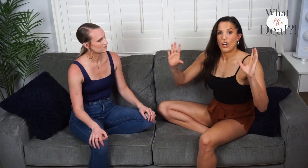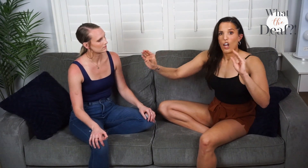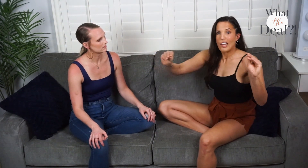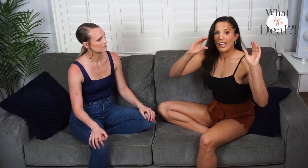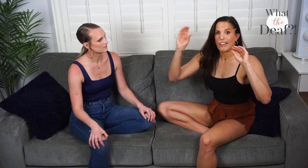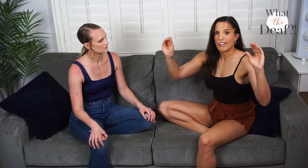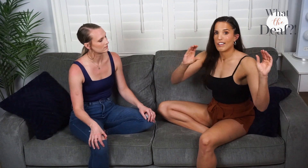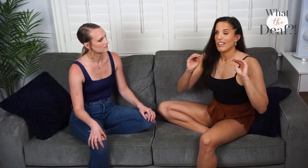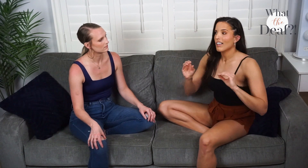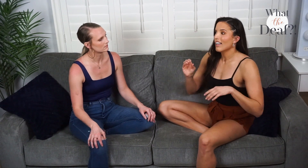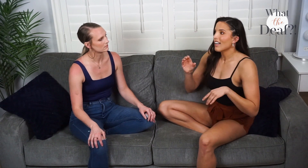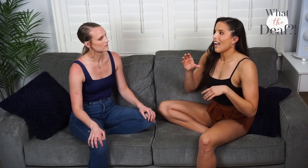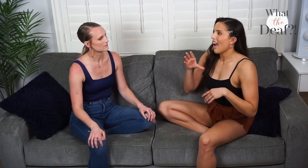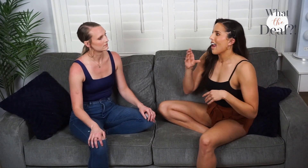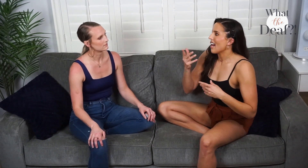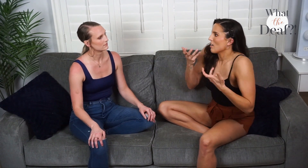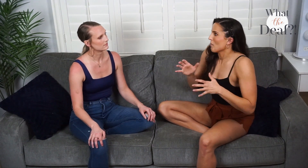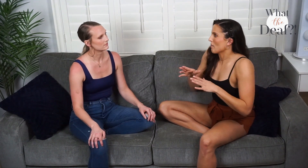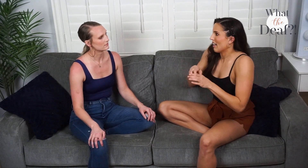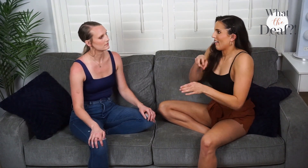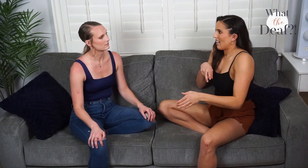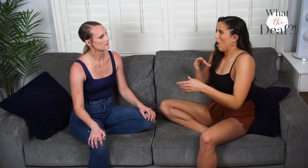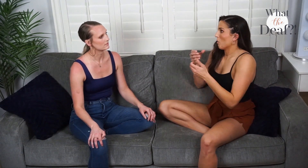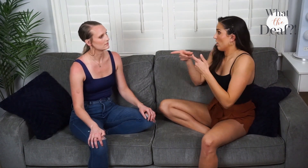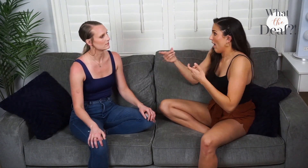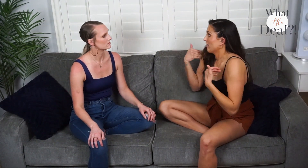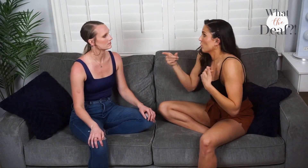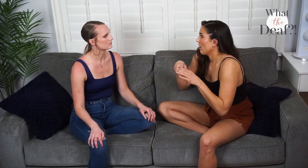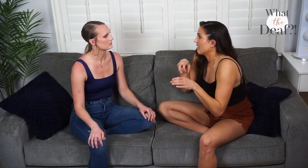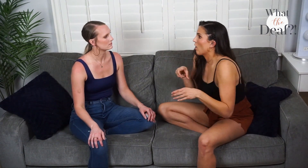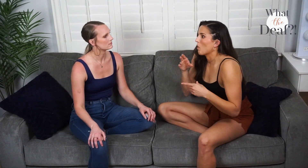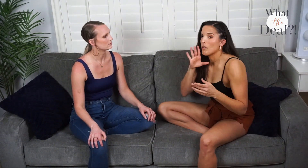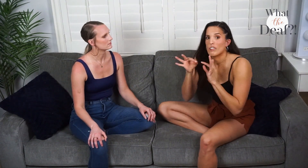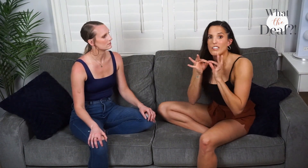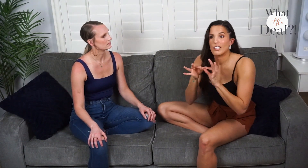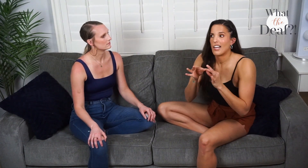at the same time and everyone's talking over each other and I don't wanna be left out and Carly, I don't want you to be left out.